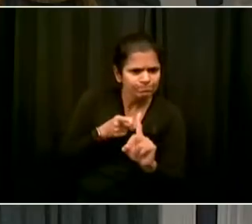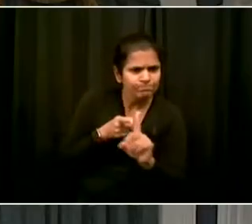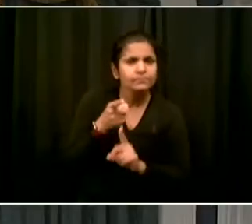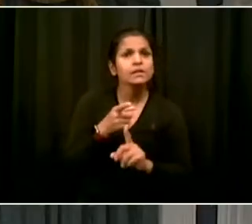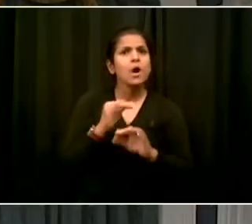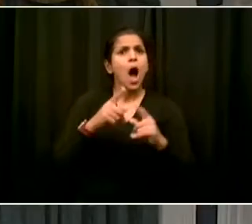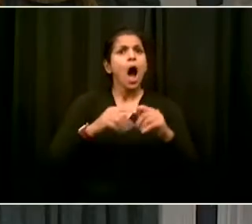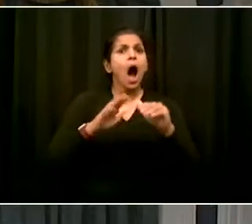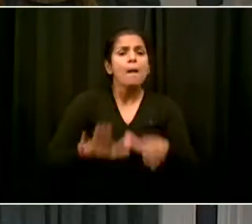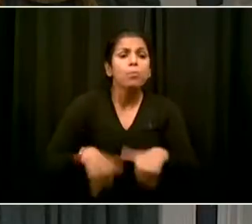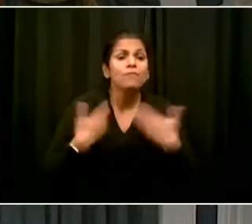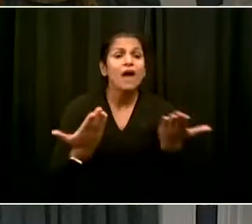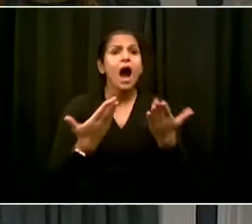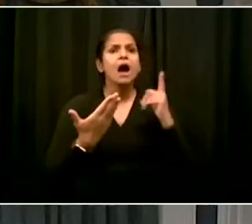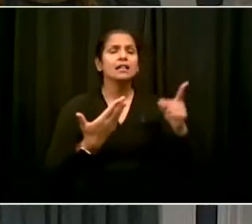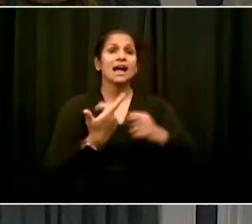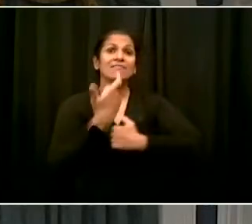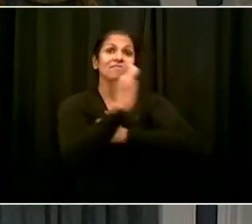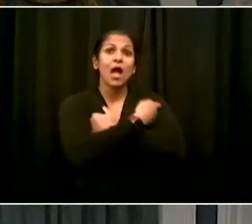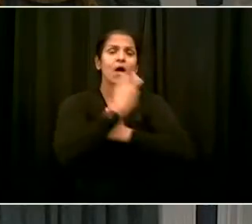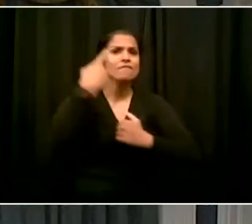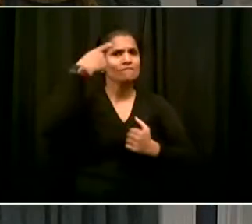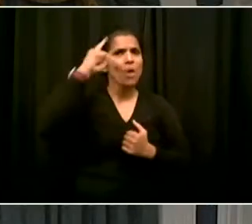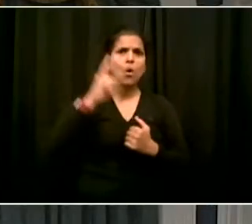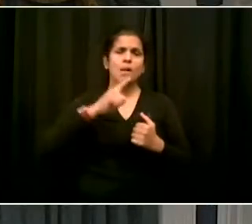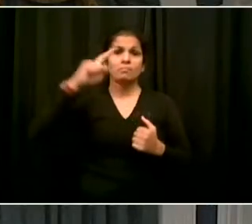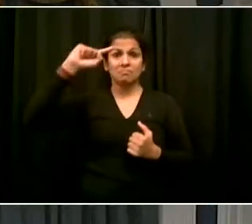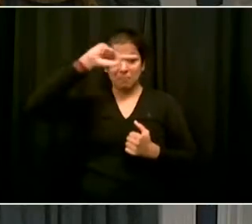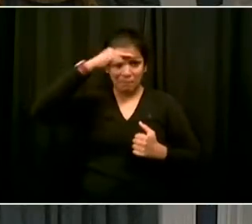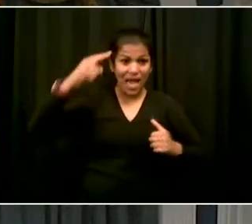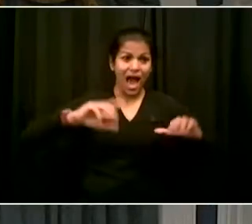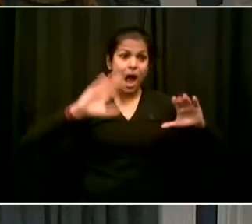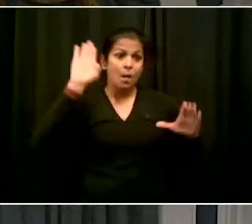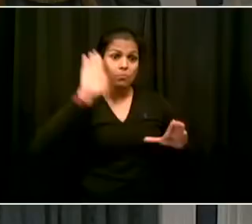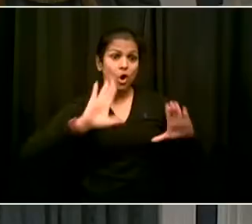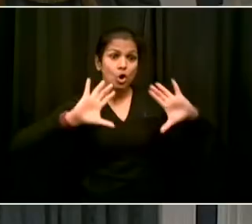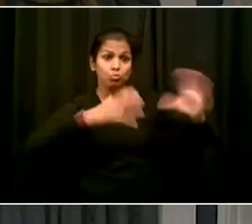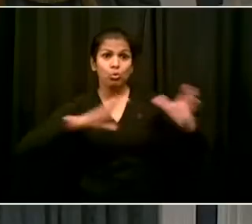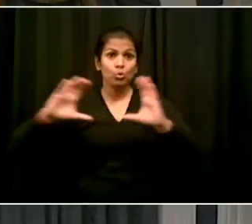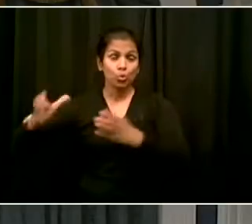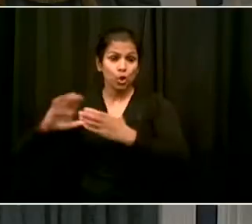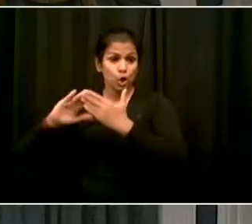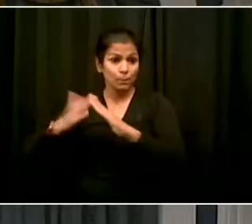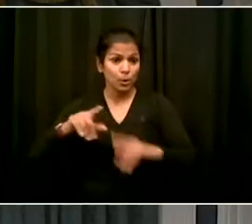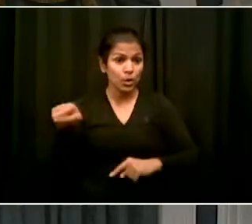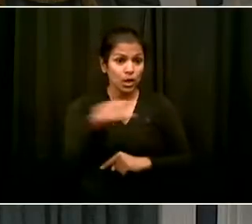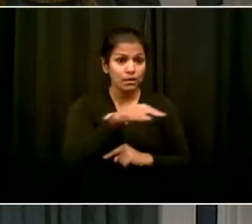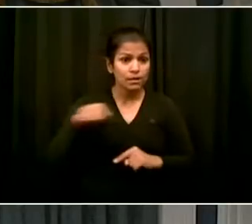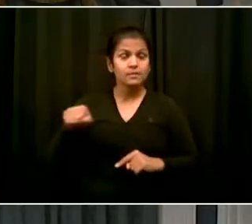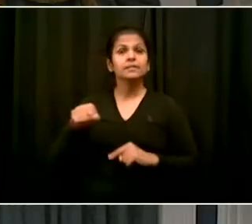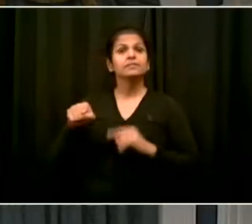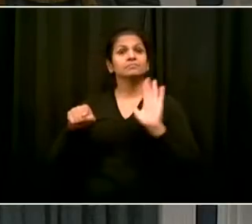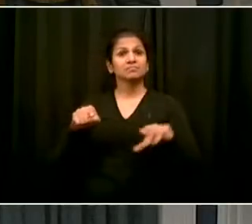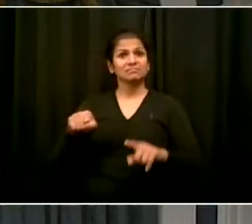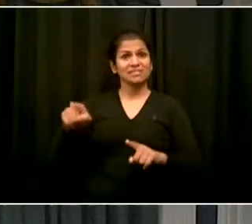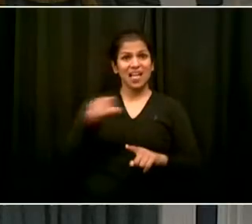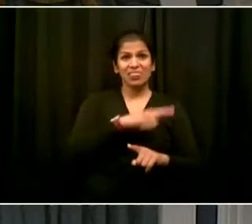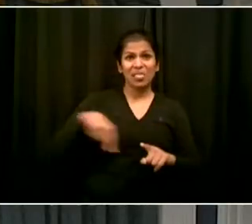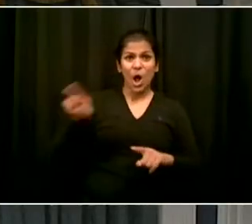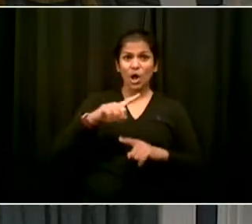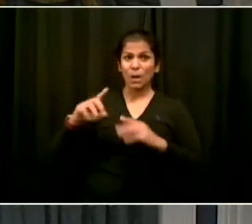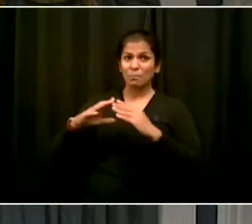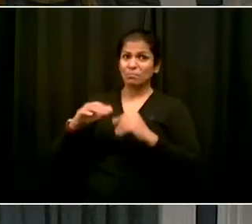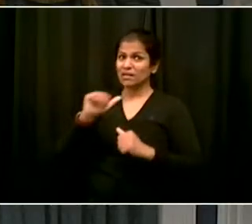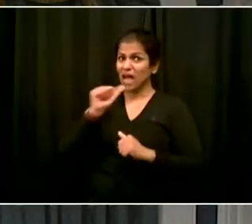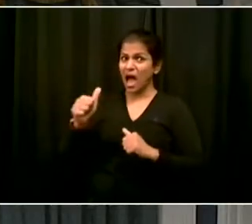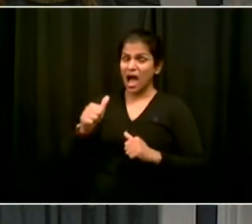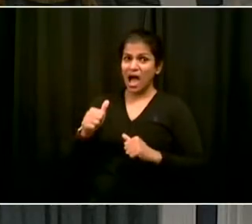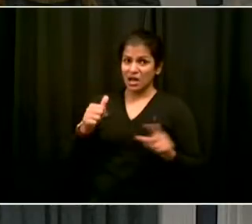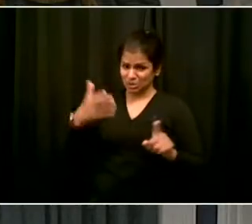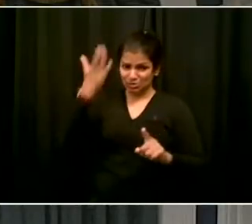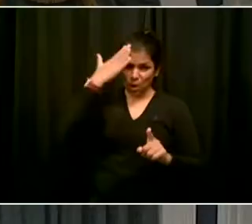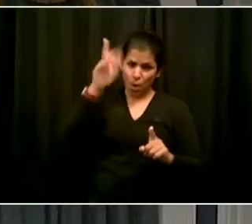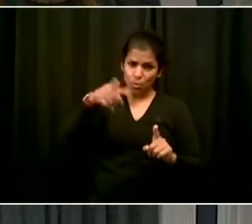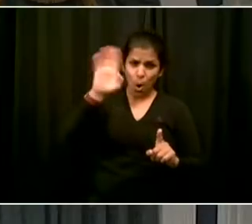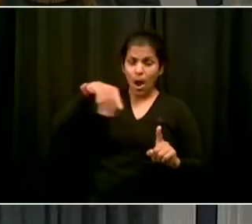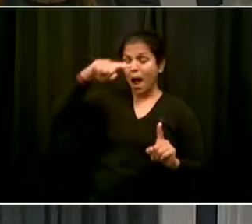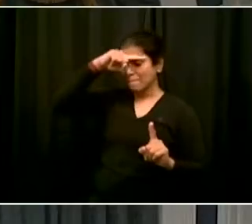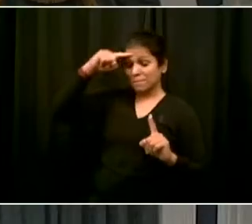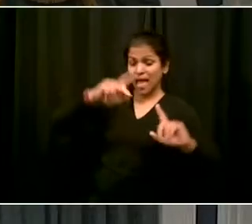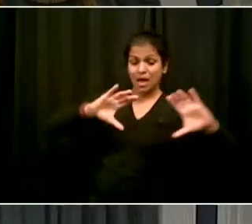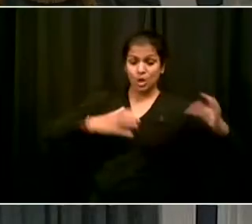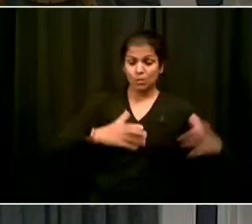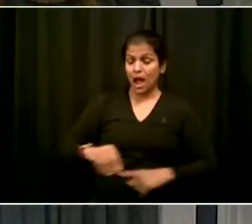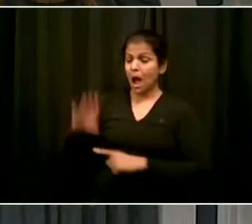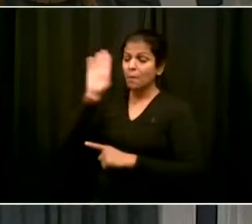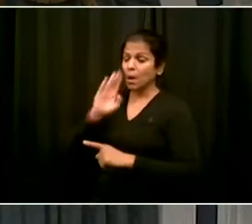ARE ABLE TO MAKE